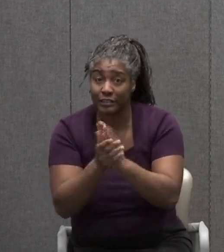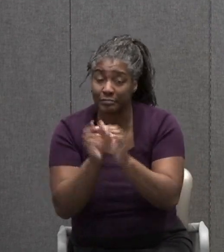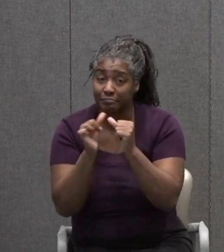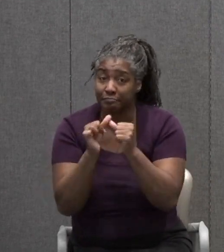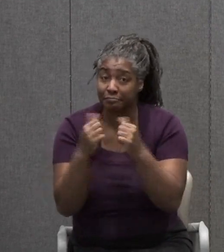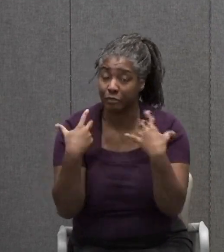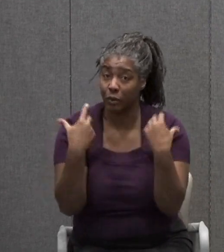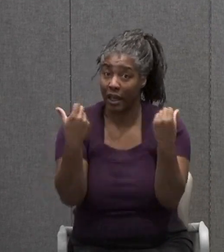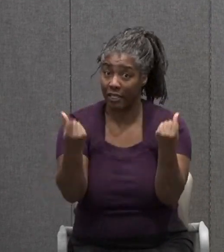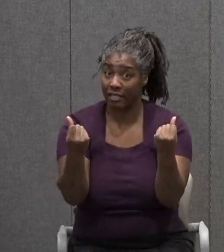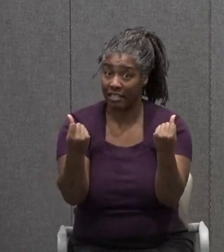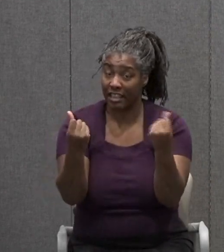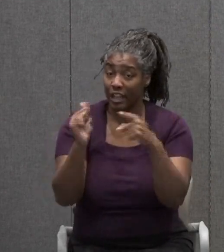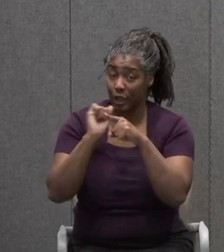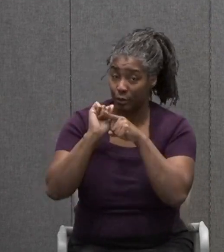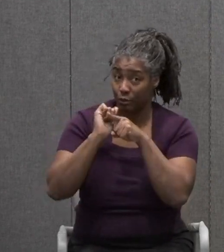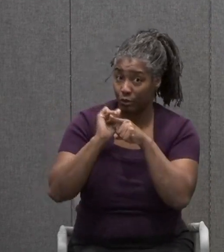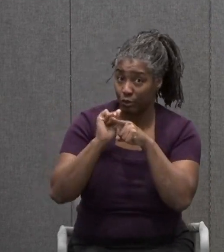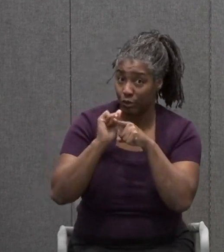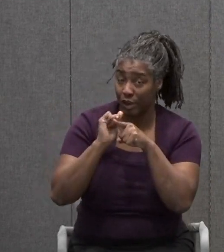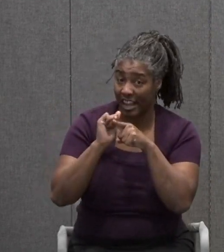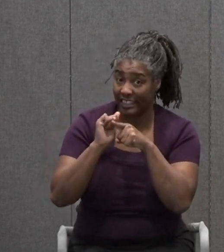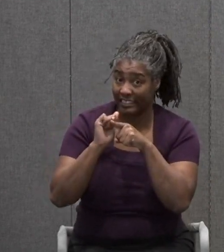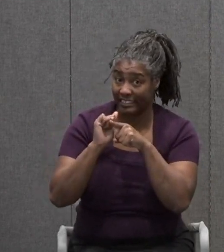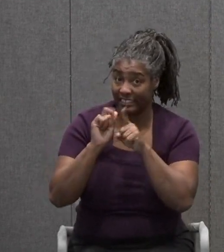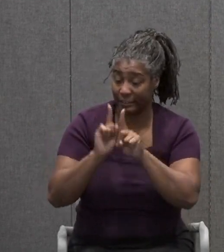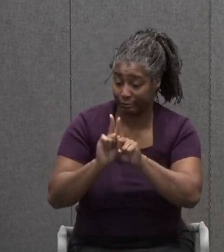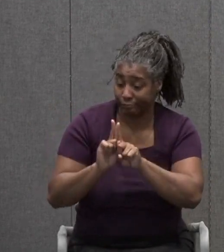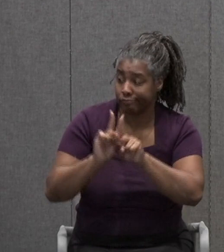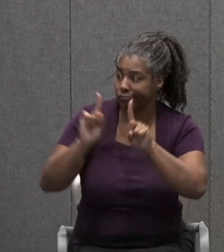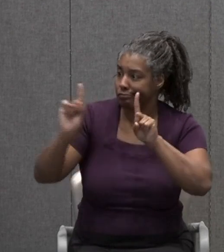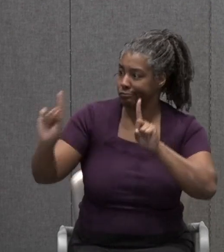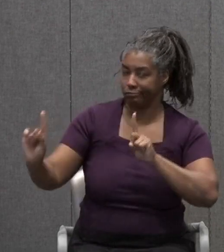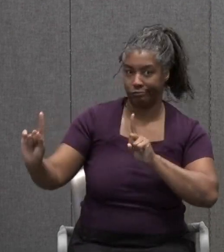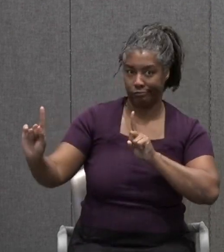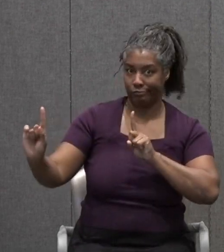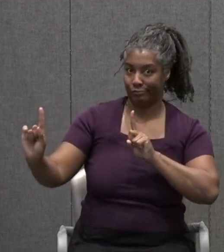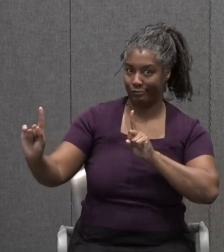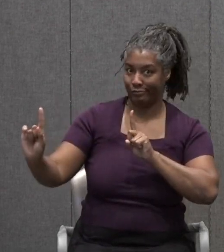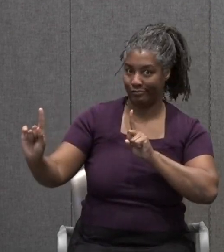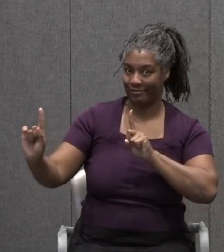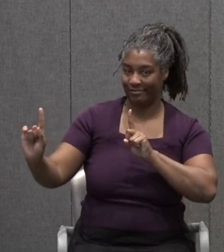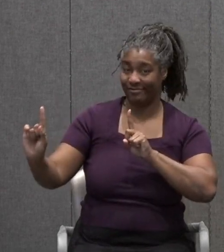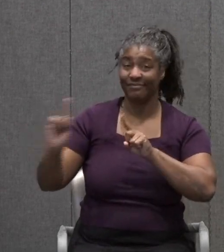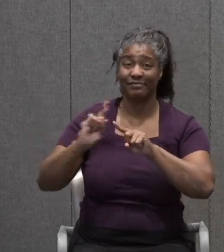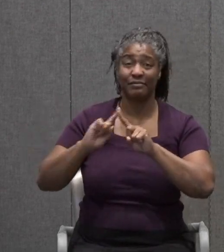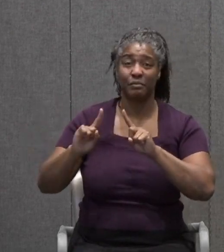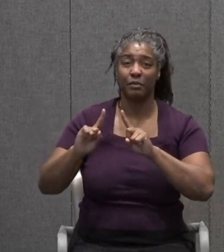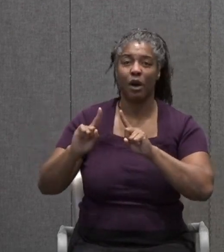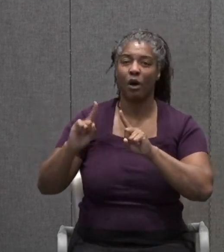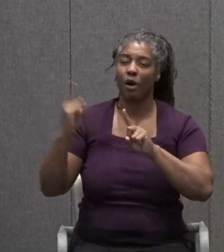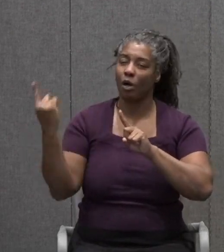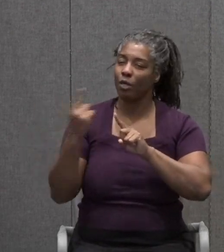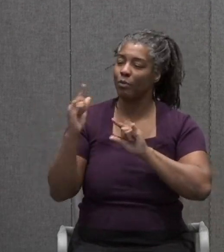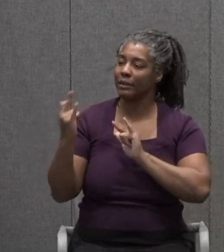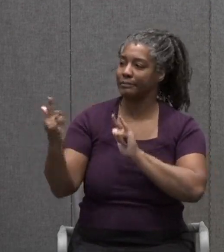and practice that safe distance but always, always love, okay? Namaste kids.